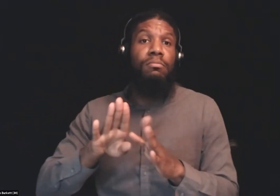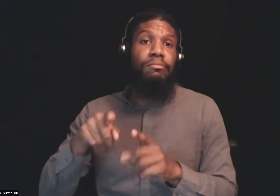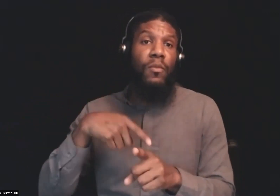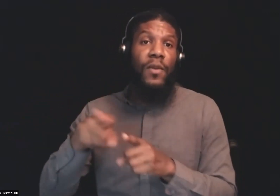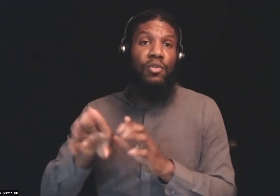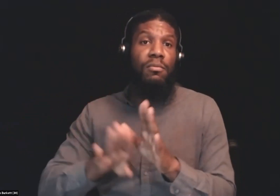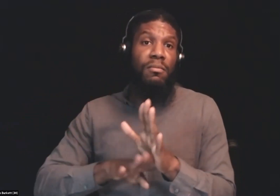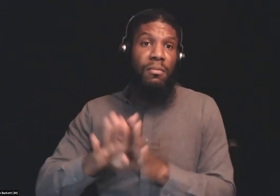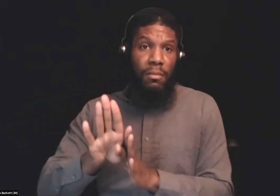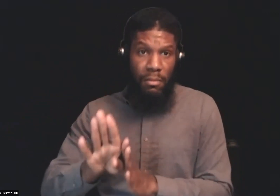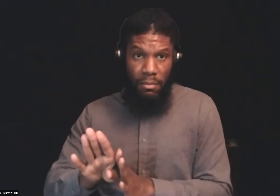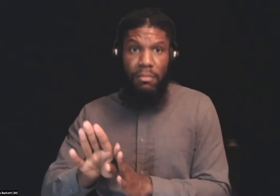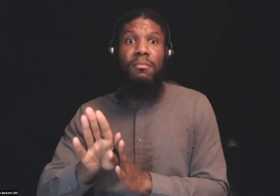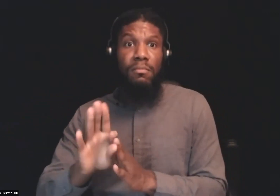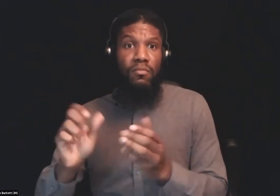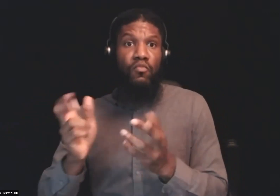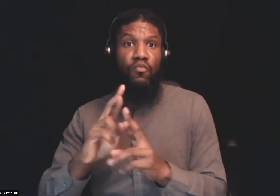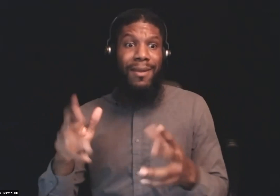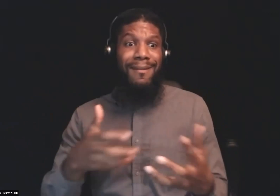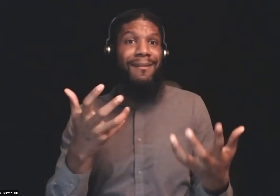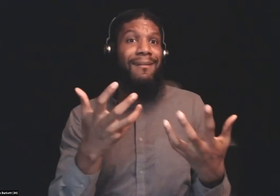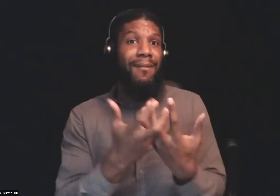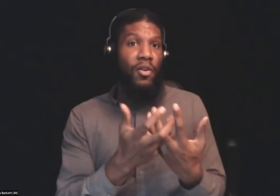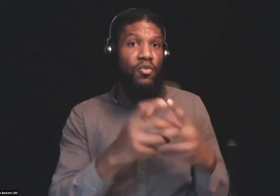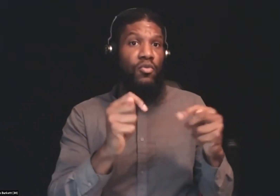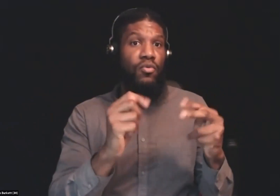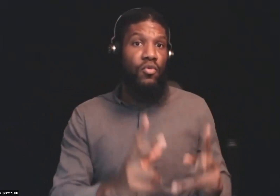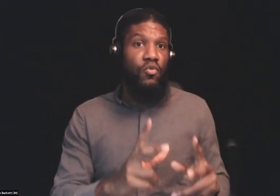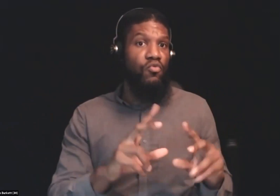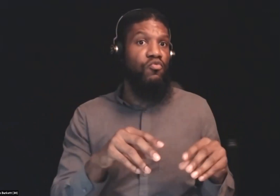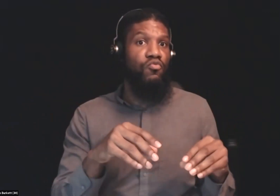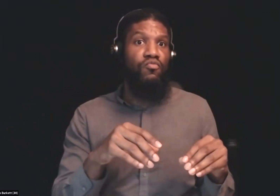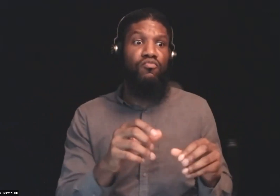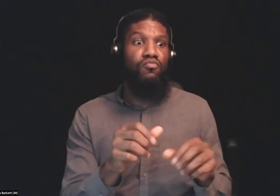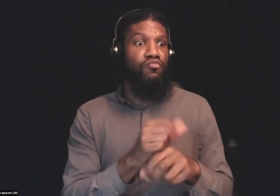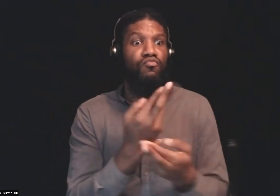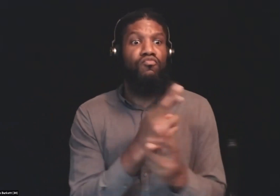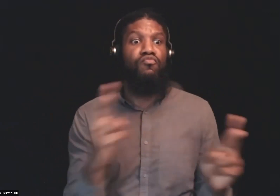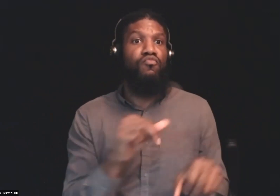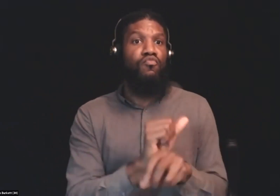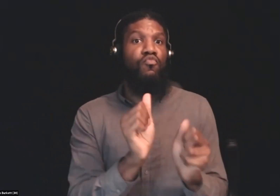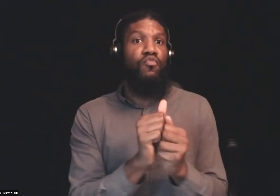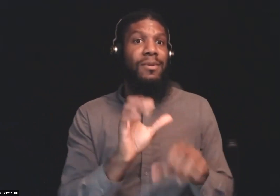to train tutors to work with consulting? I mean if you have a consulting course, for instance,